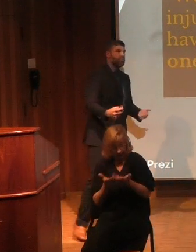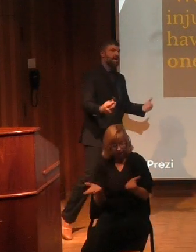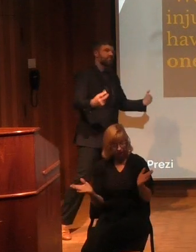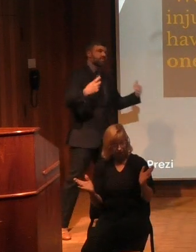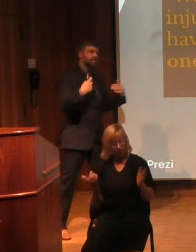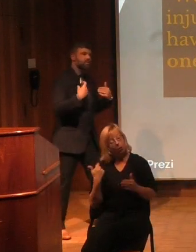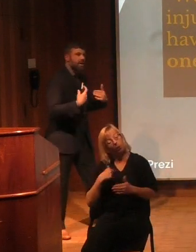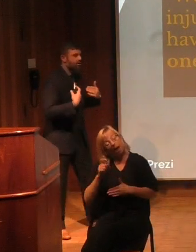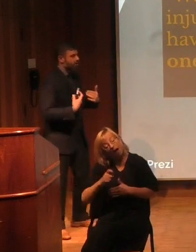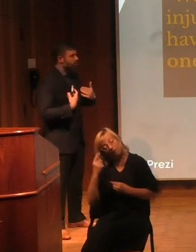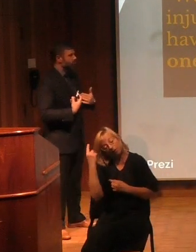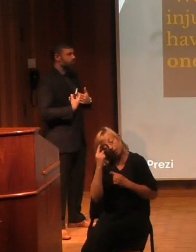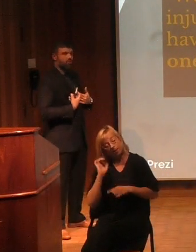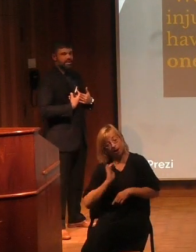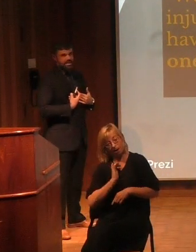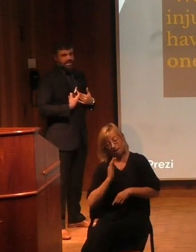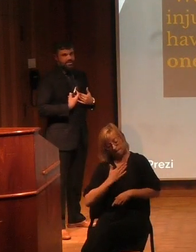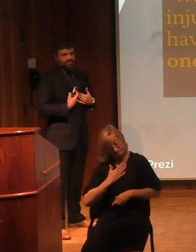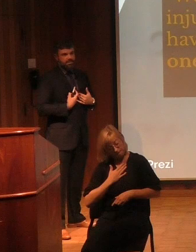and we have to think about our own role in it.